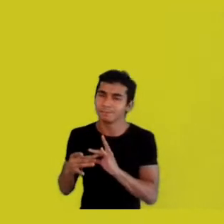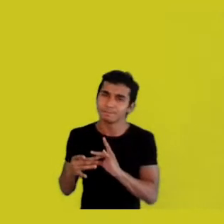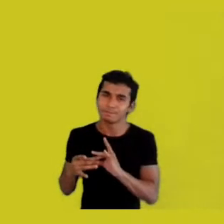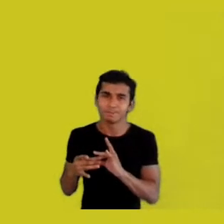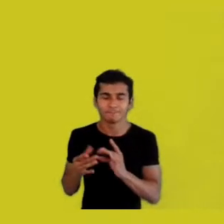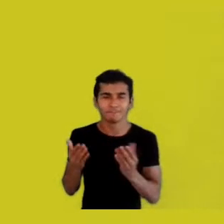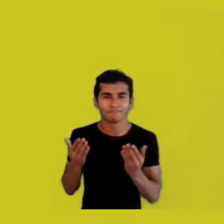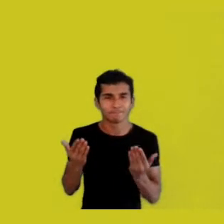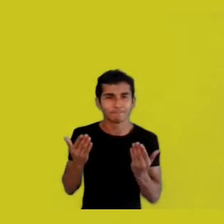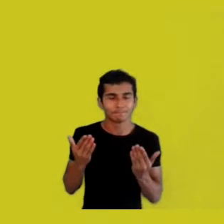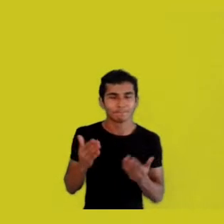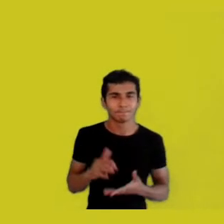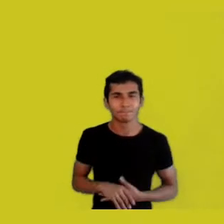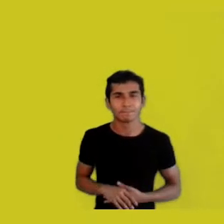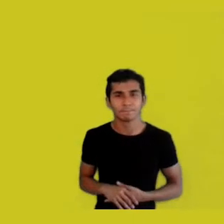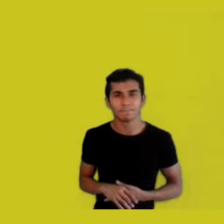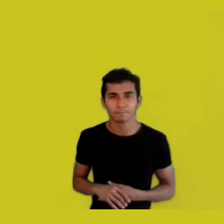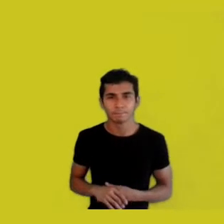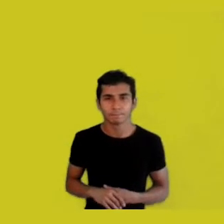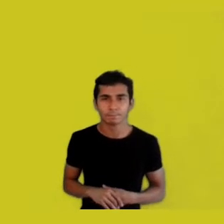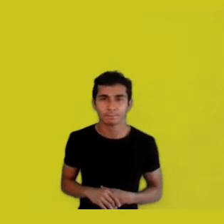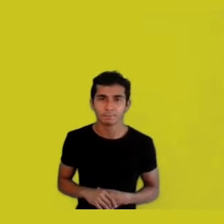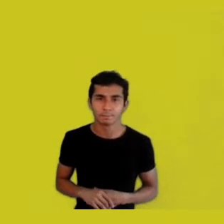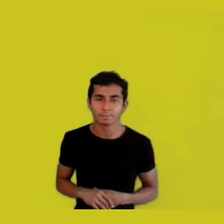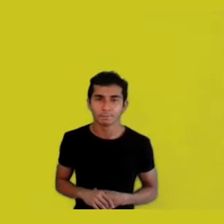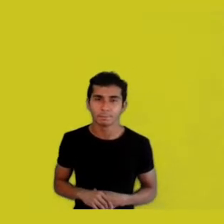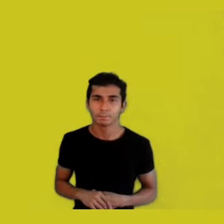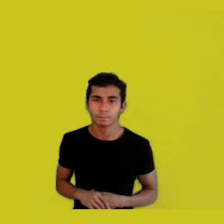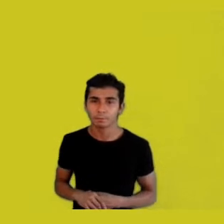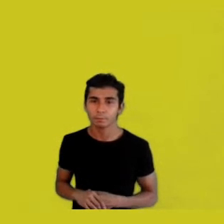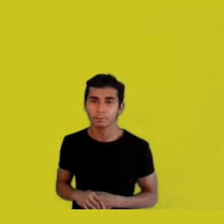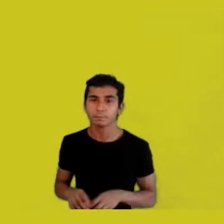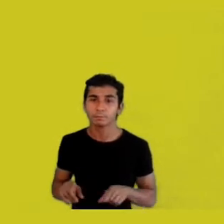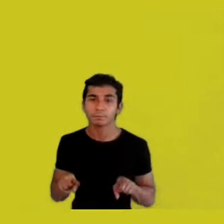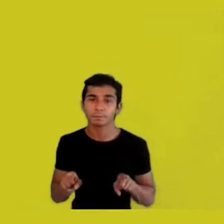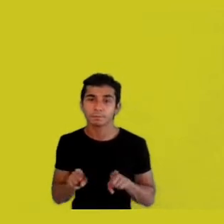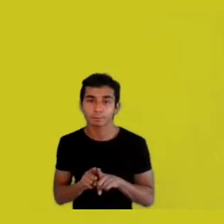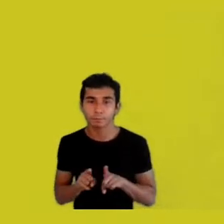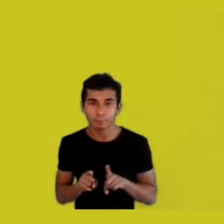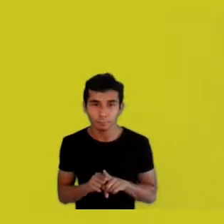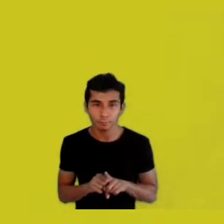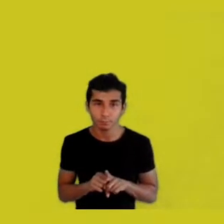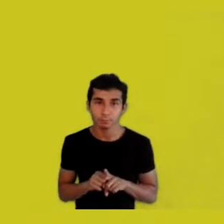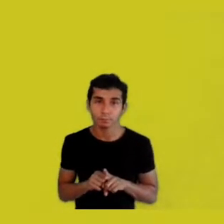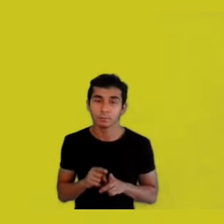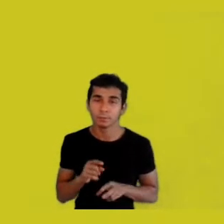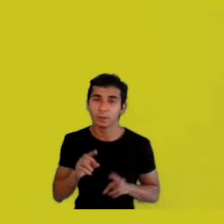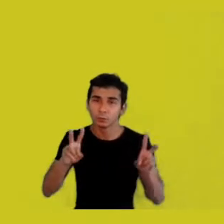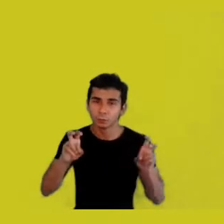Another thing, the sense of connection to Earth.